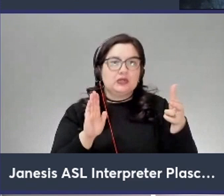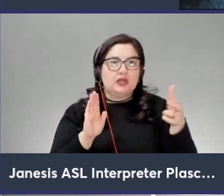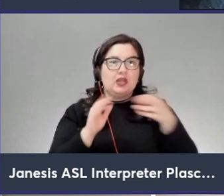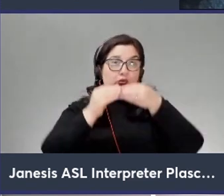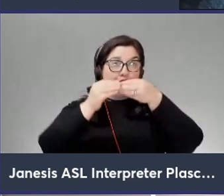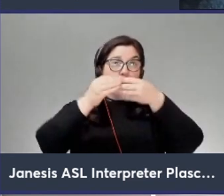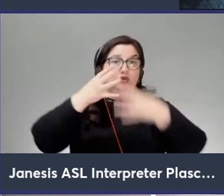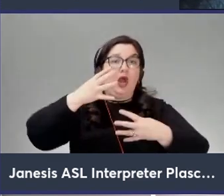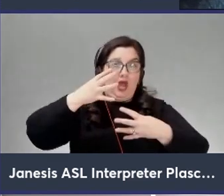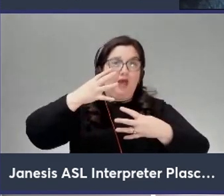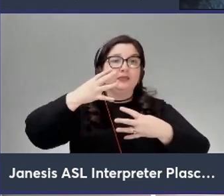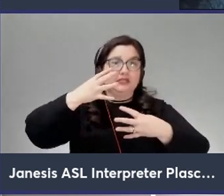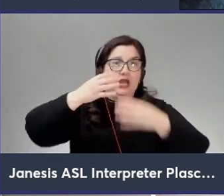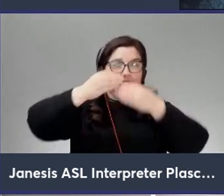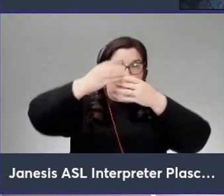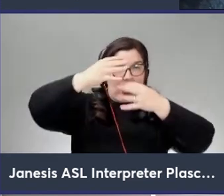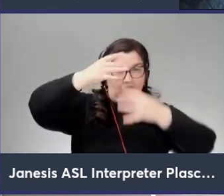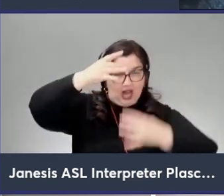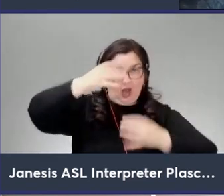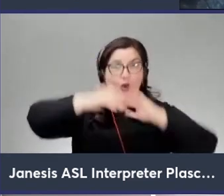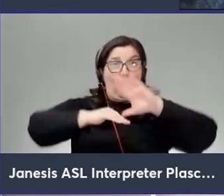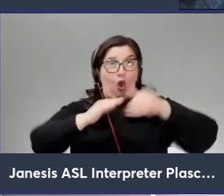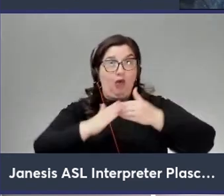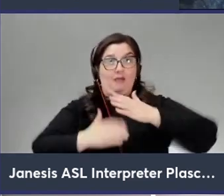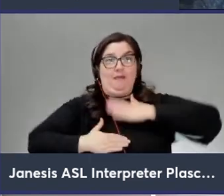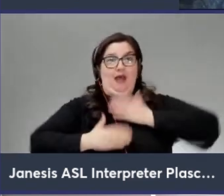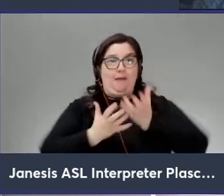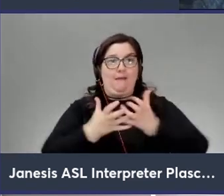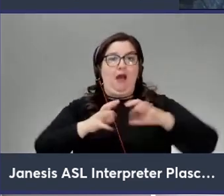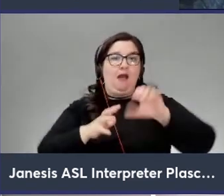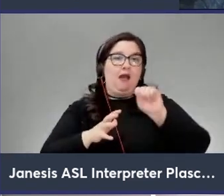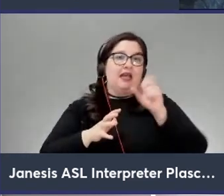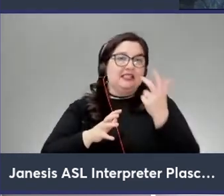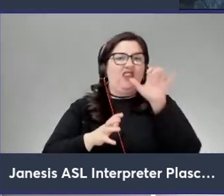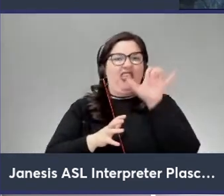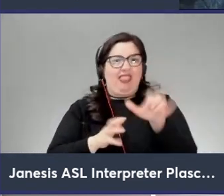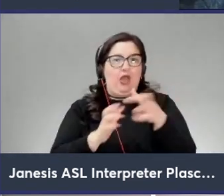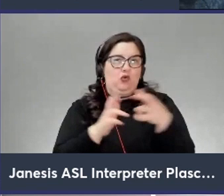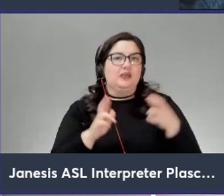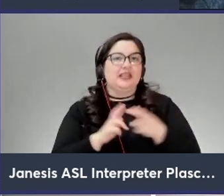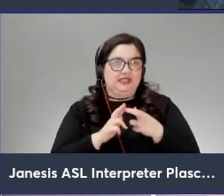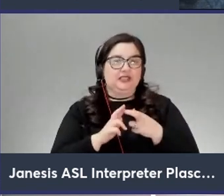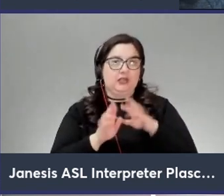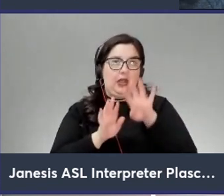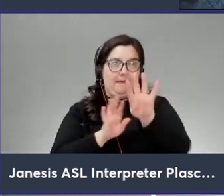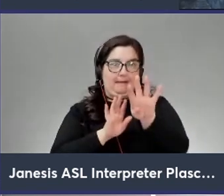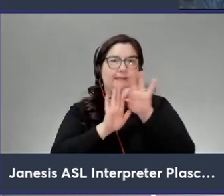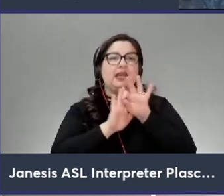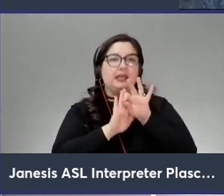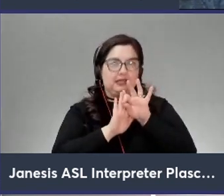it'll show me all the S3 buckets that I have in that particular region, so I select this S3 bucket that I have,